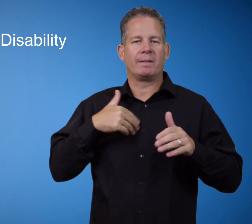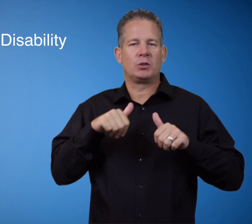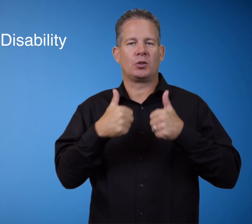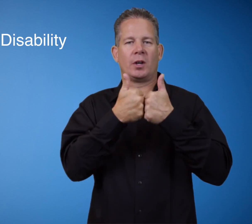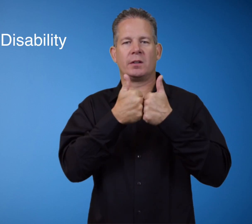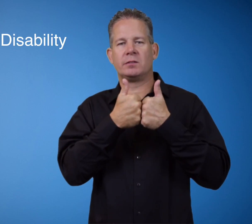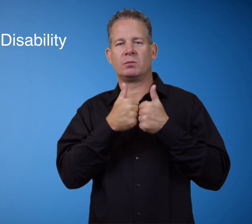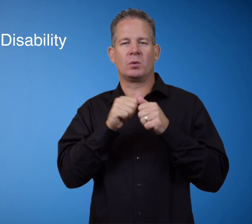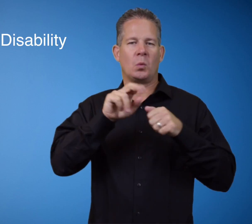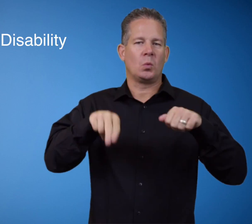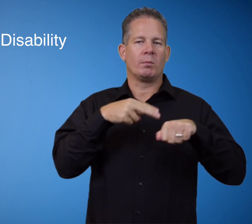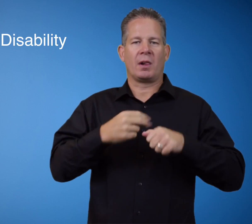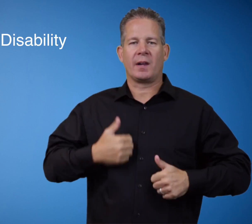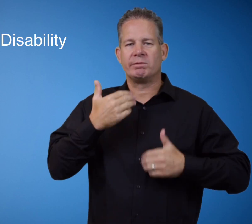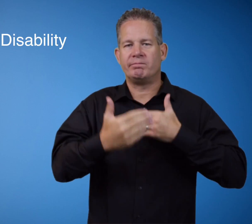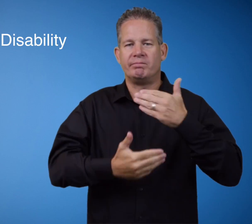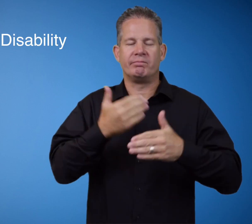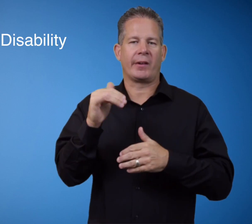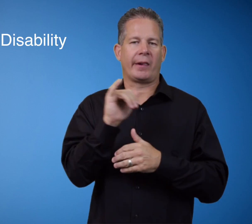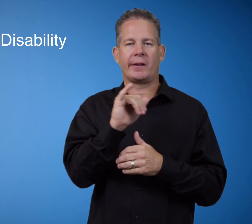This is a person who has challenges with normal life activities.